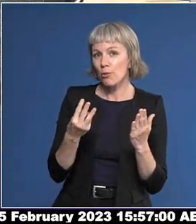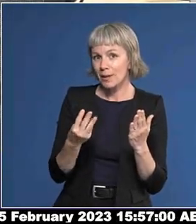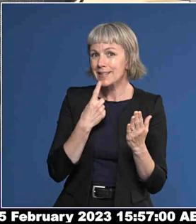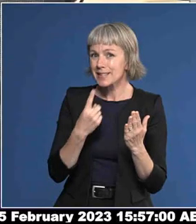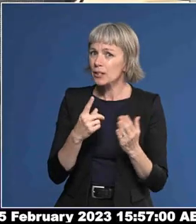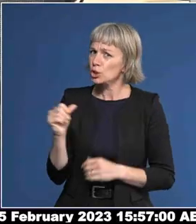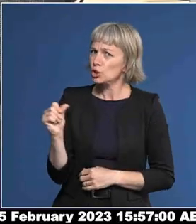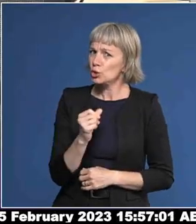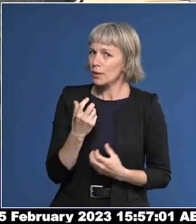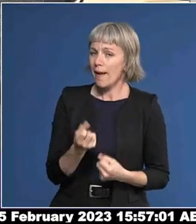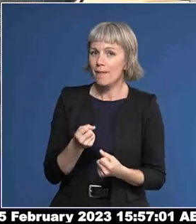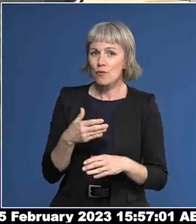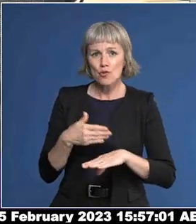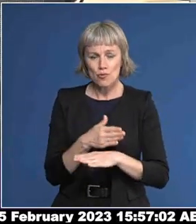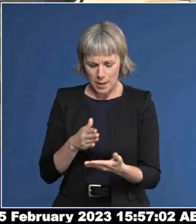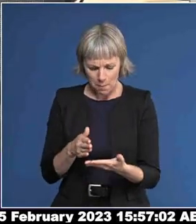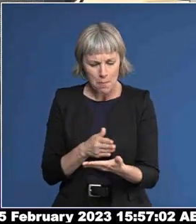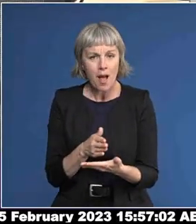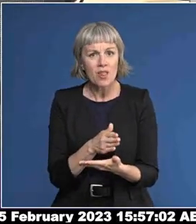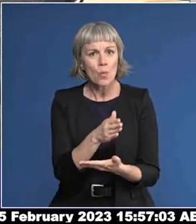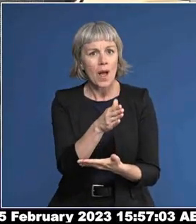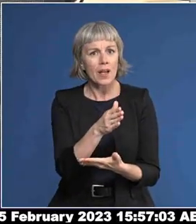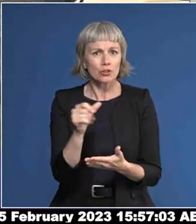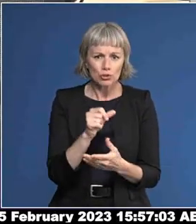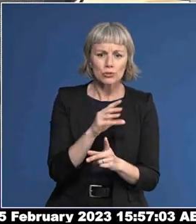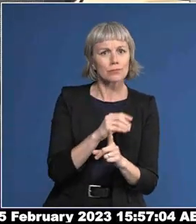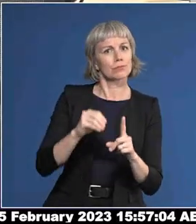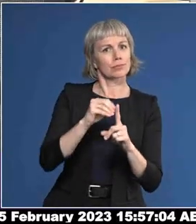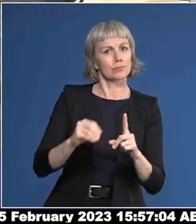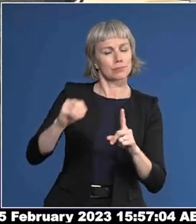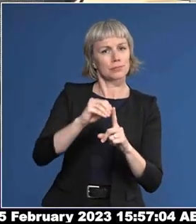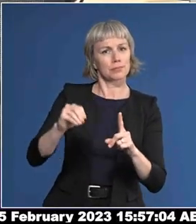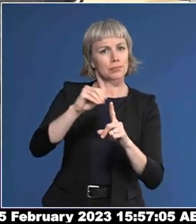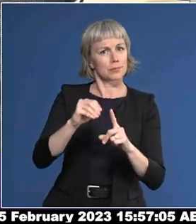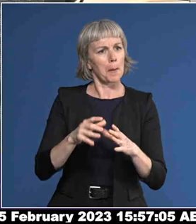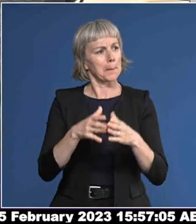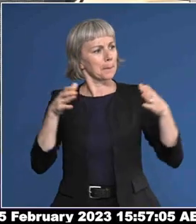We are a big sector, and you can't necessarily accommodate in one organisation